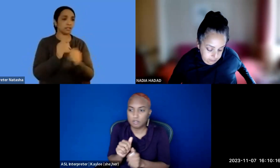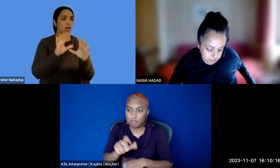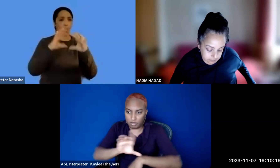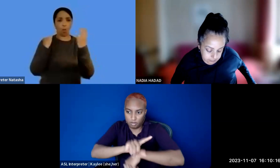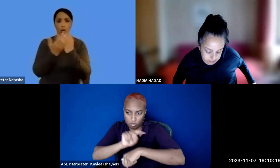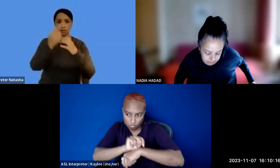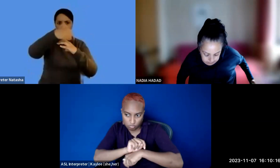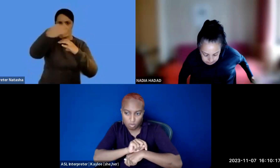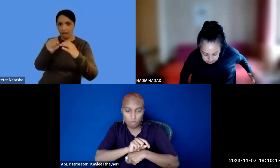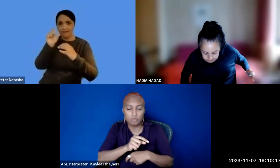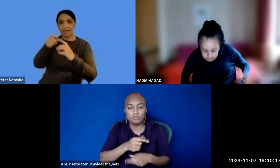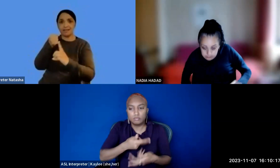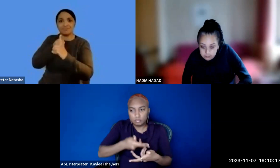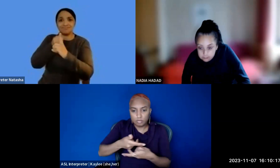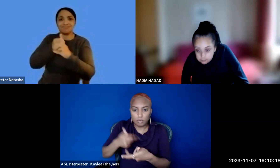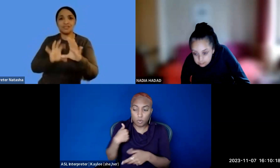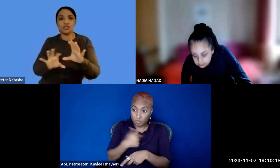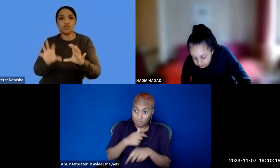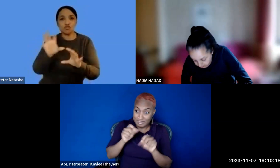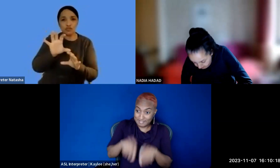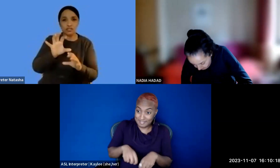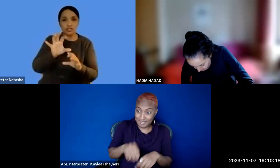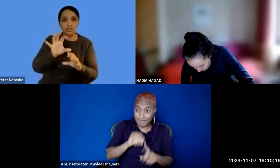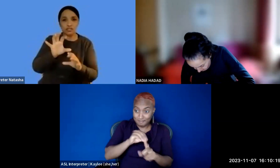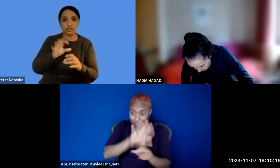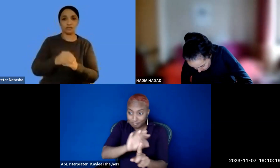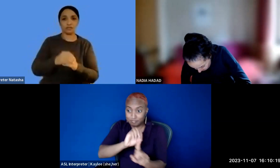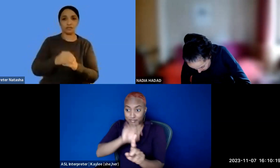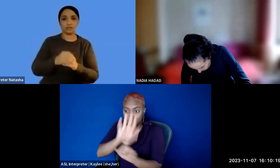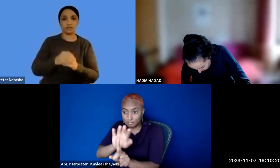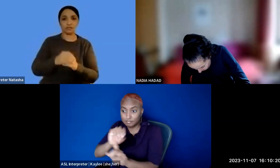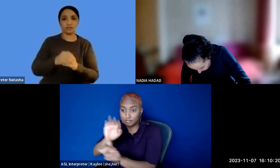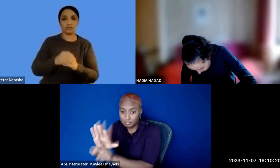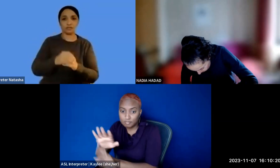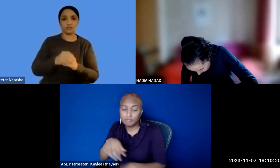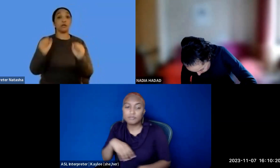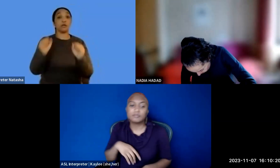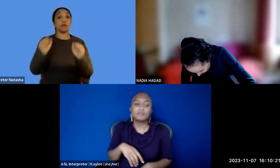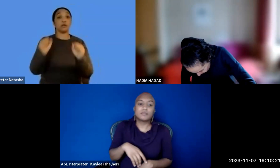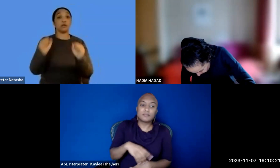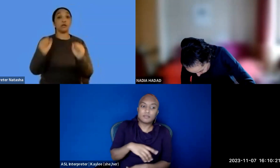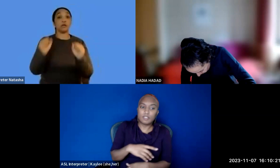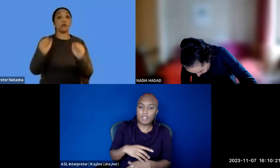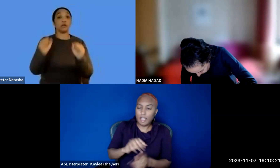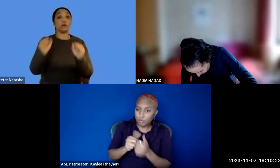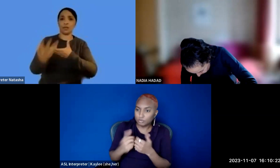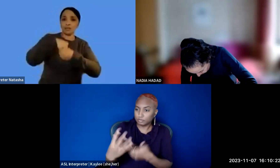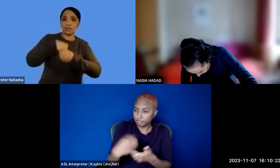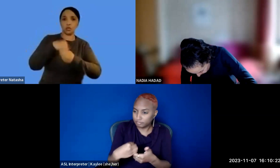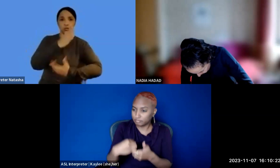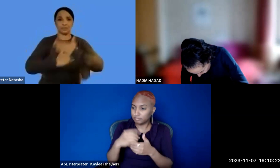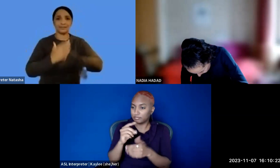We can raise awareness about disability inclusion in the work of delegations, to help partner countries